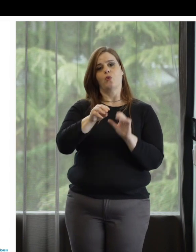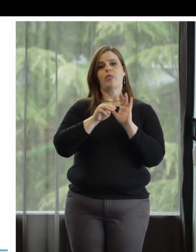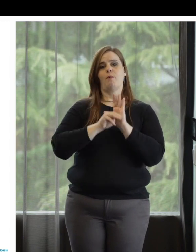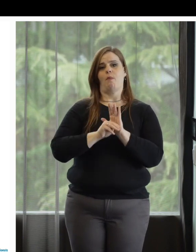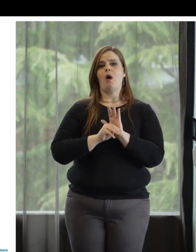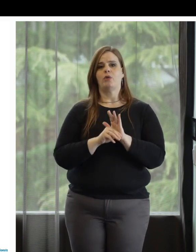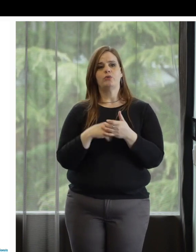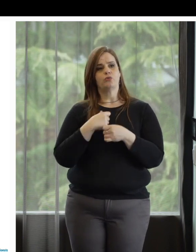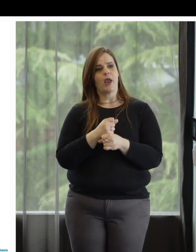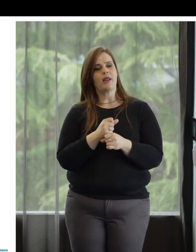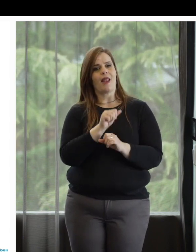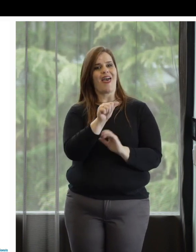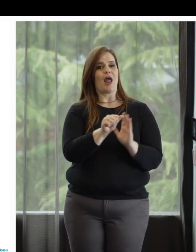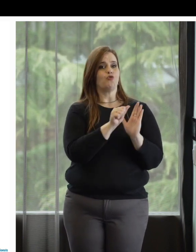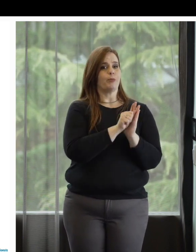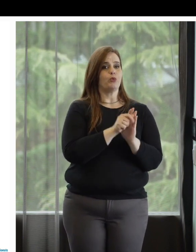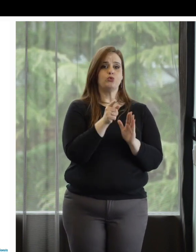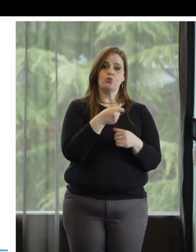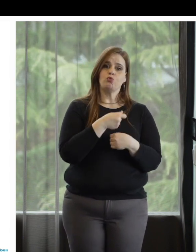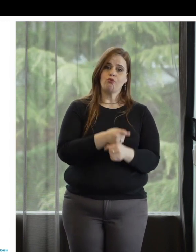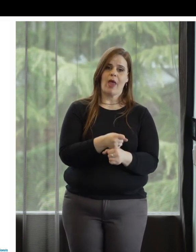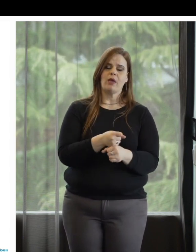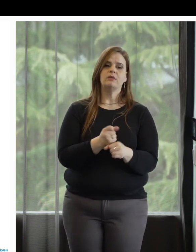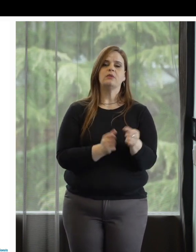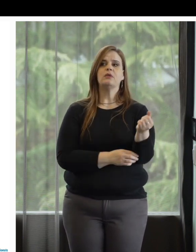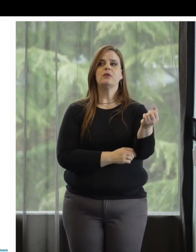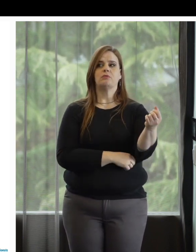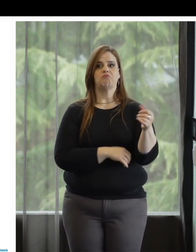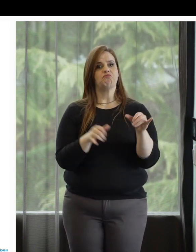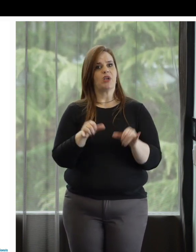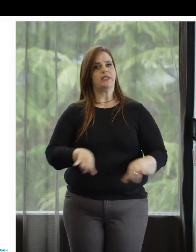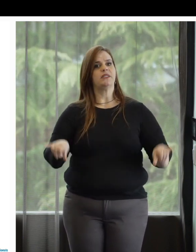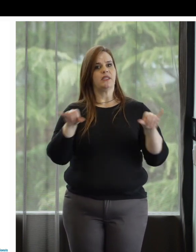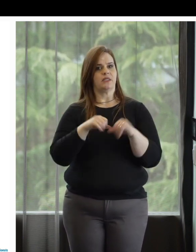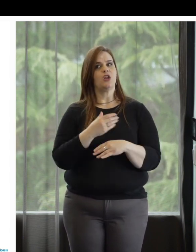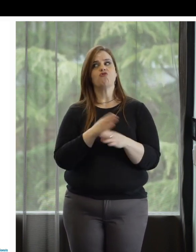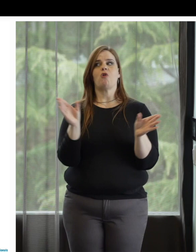and attributes you create are consistent across the board.